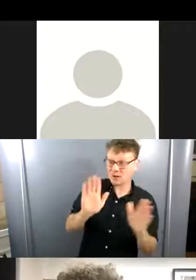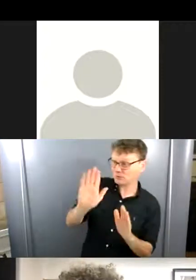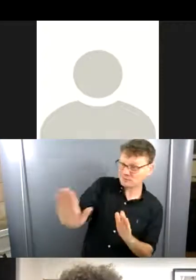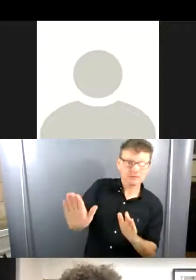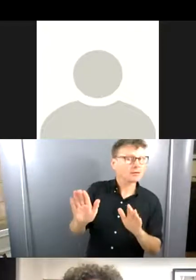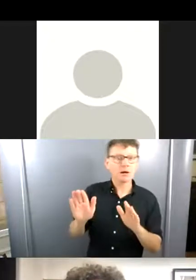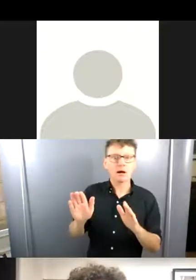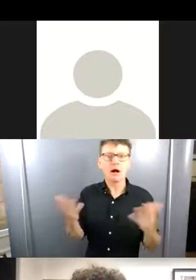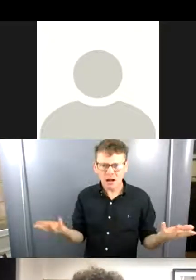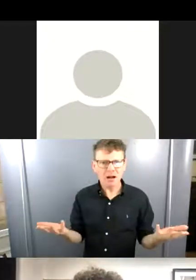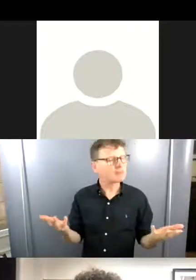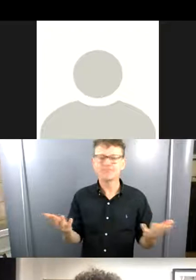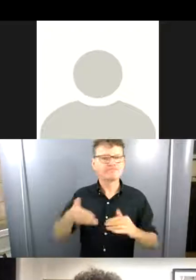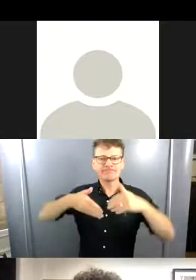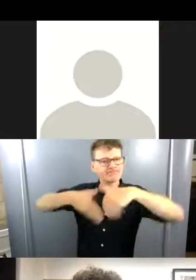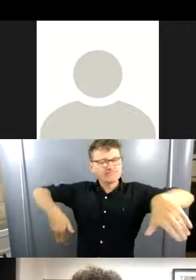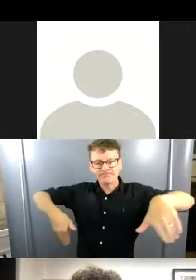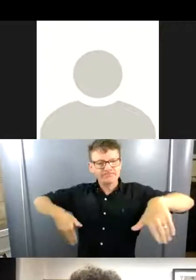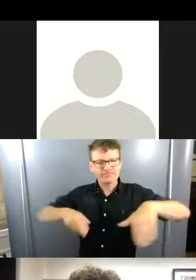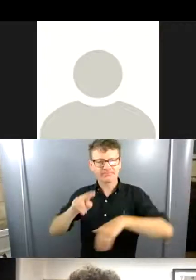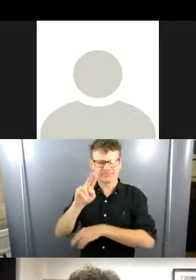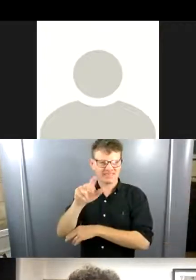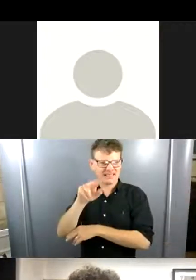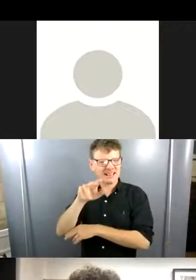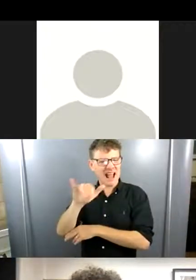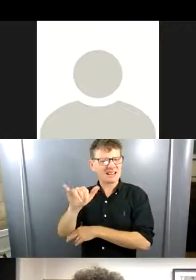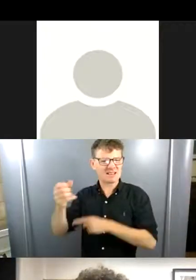as we saw before Nancy's very multilingual she put a lot of languages on her language portrait